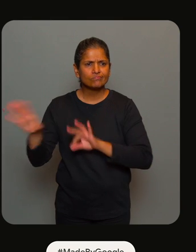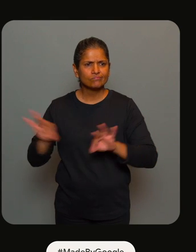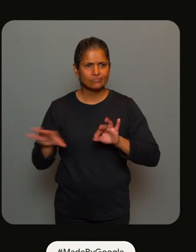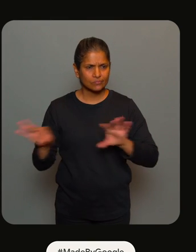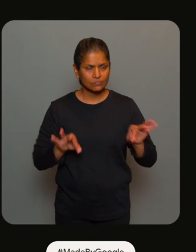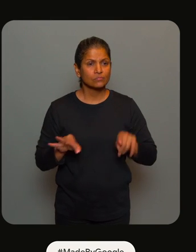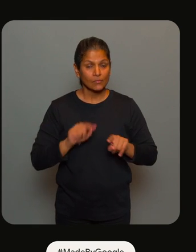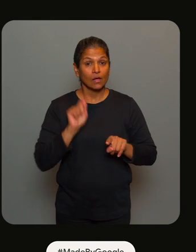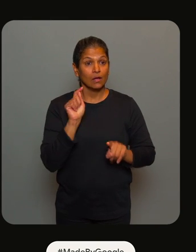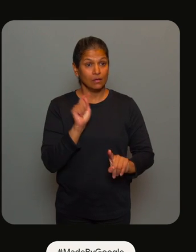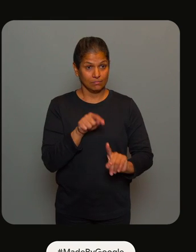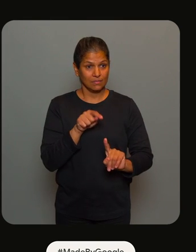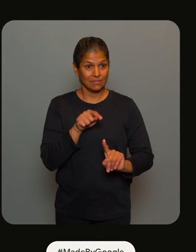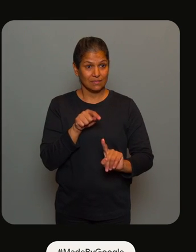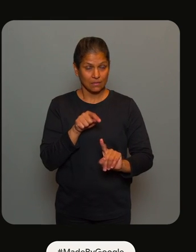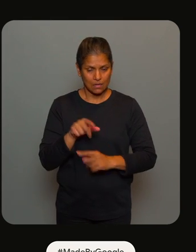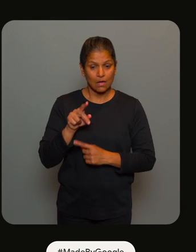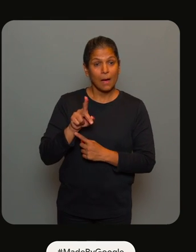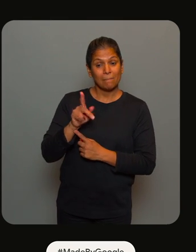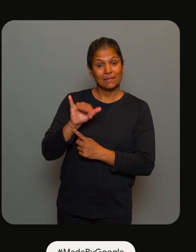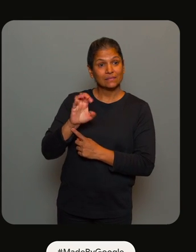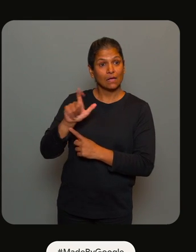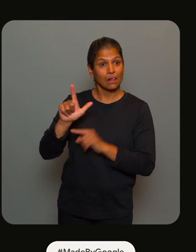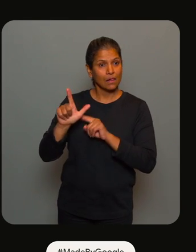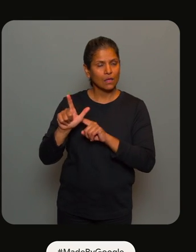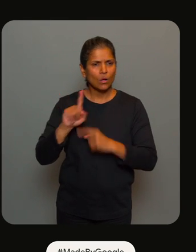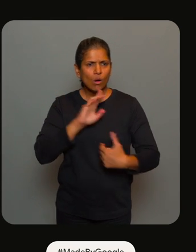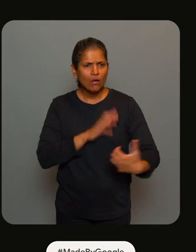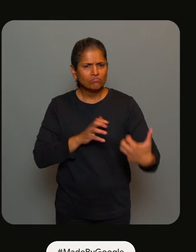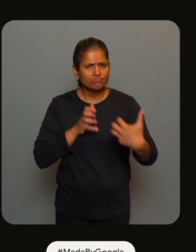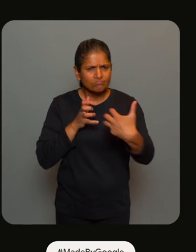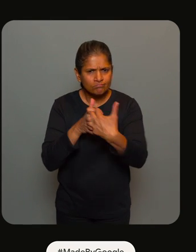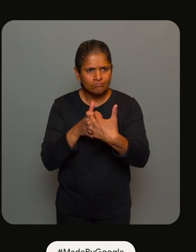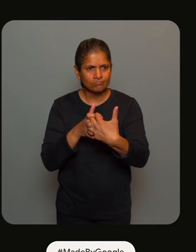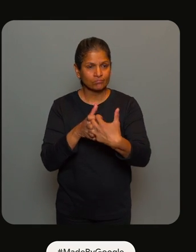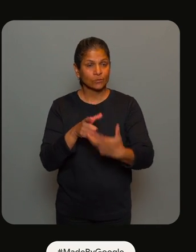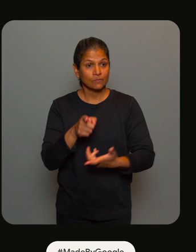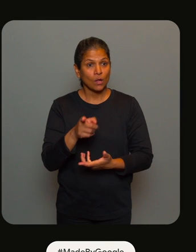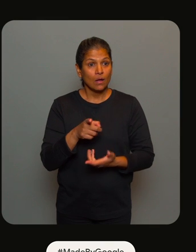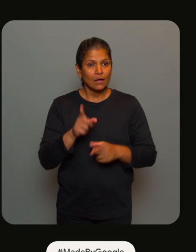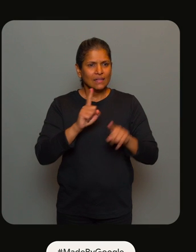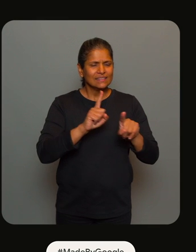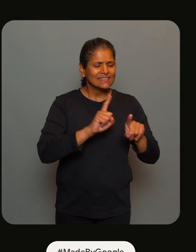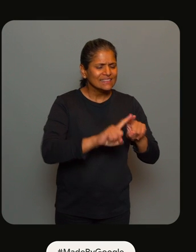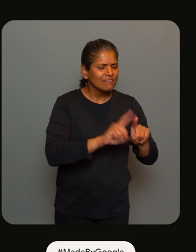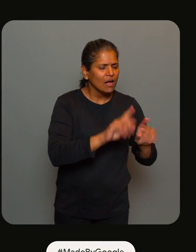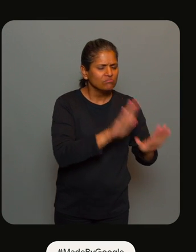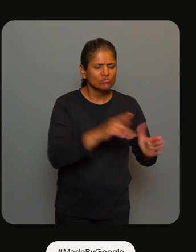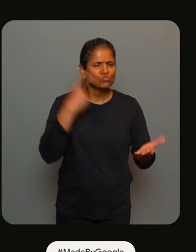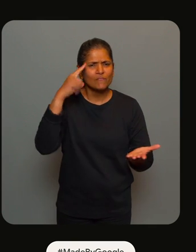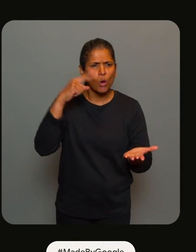So they fit together, even while they're designed for all kinds of different context and use cases where technology can be helpful.